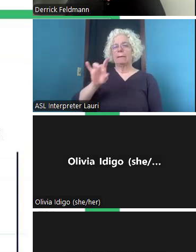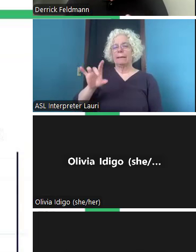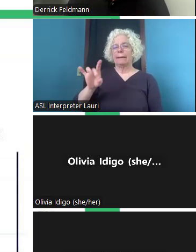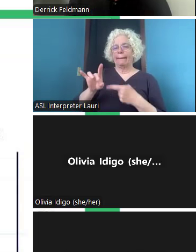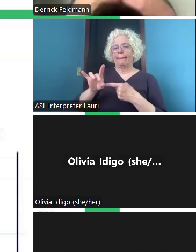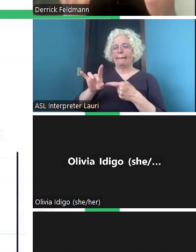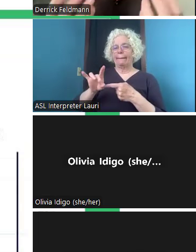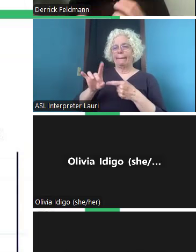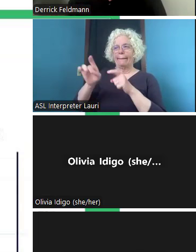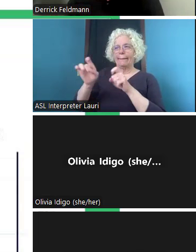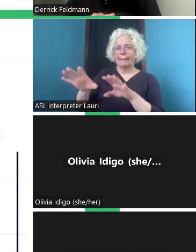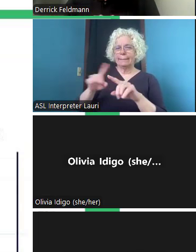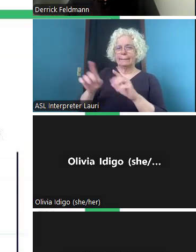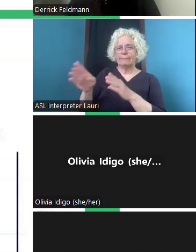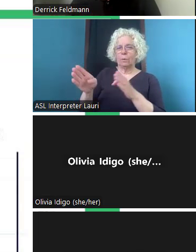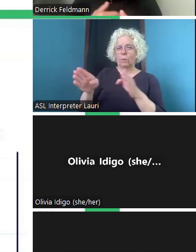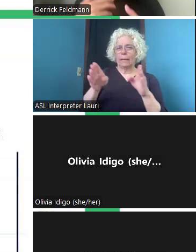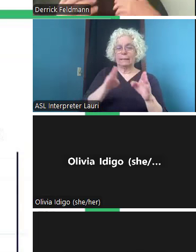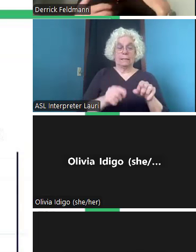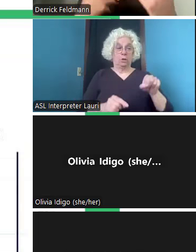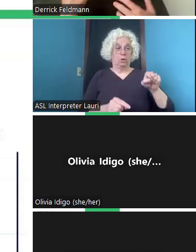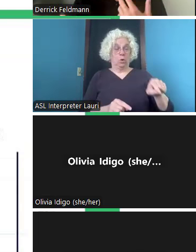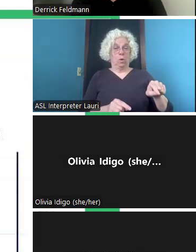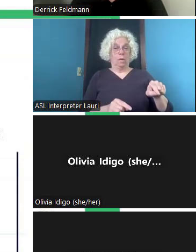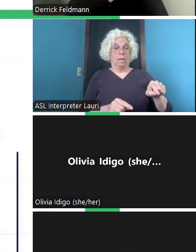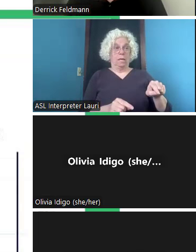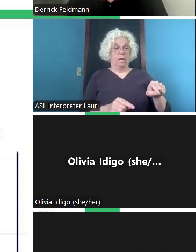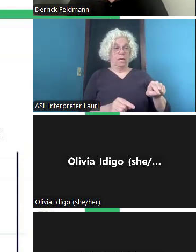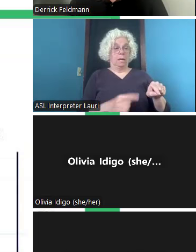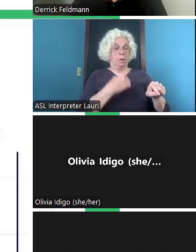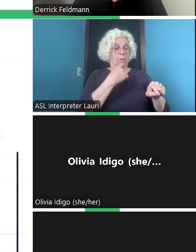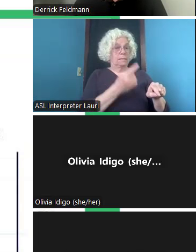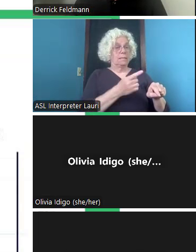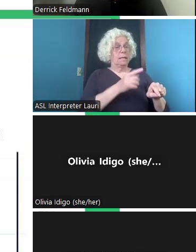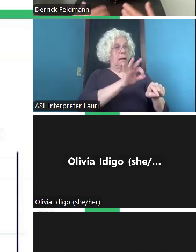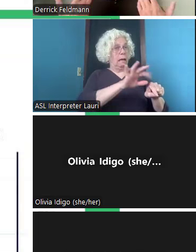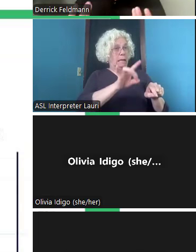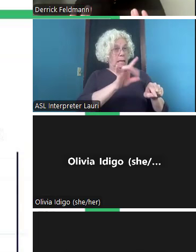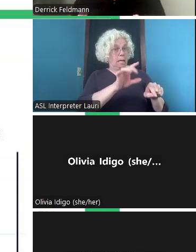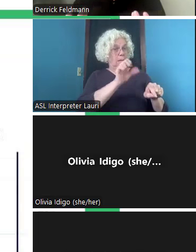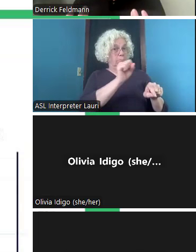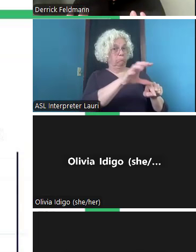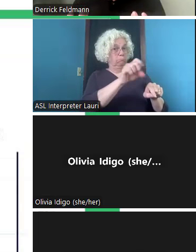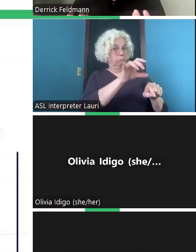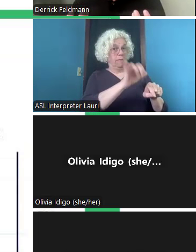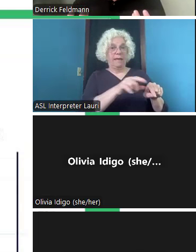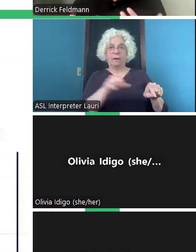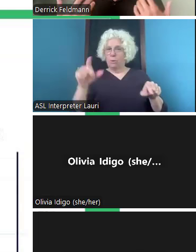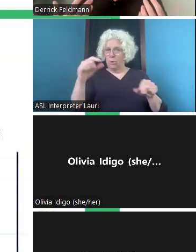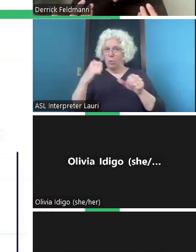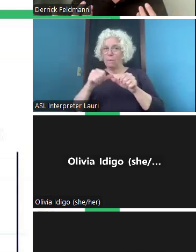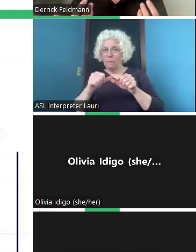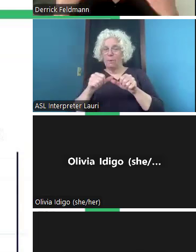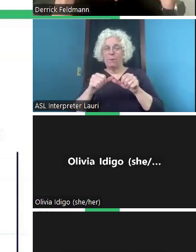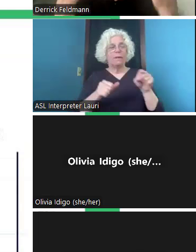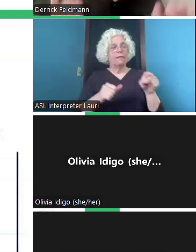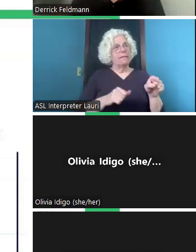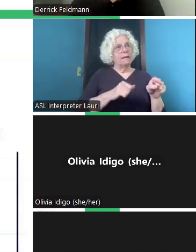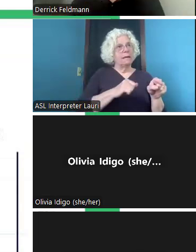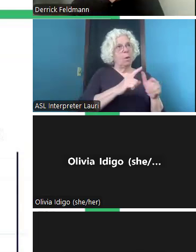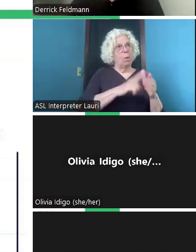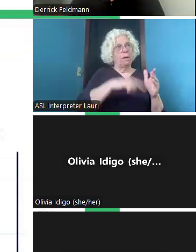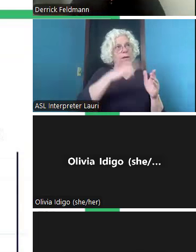And when we described it here, we said, when you hear about it now, for some of you may or may not be aware, what do you think?